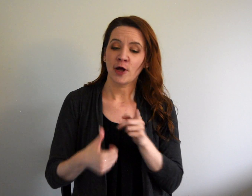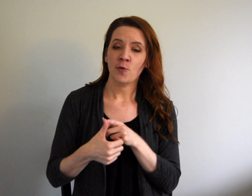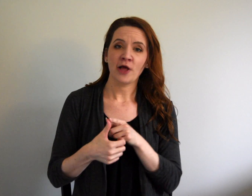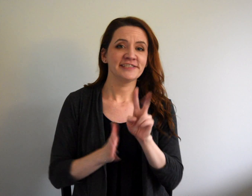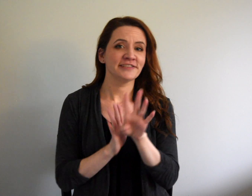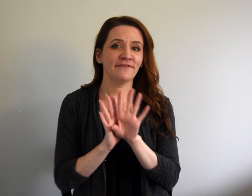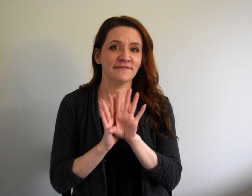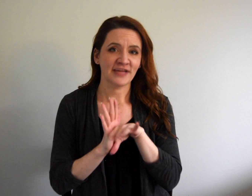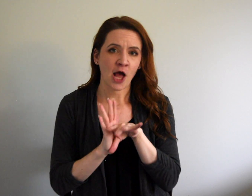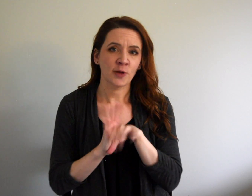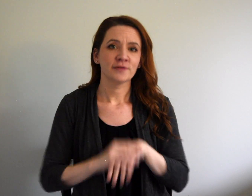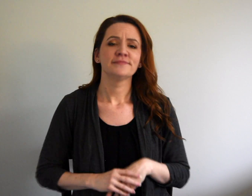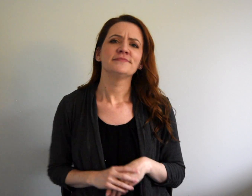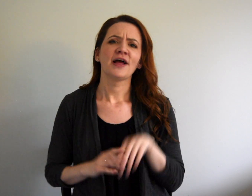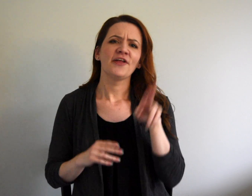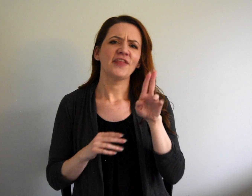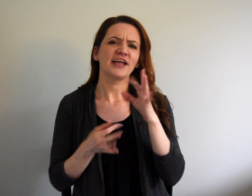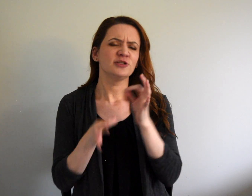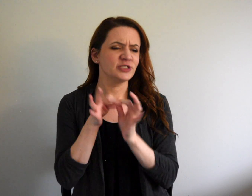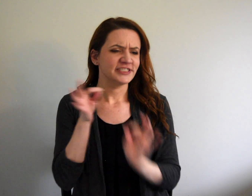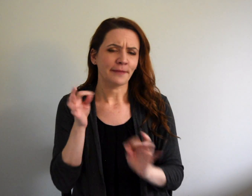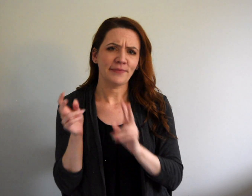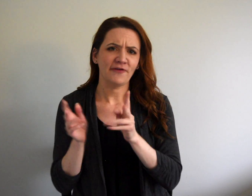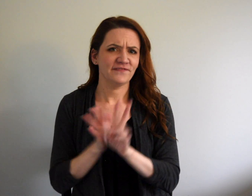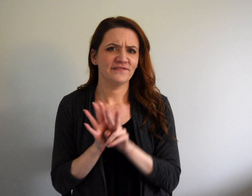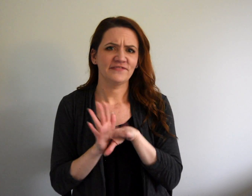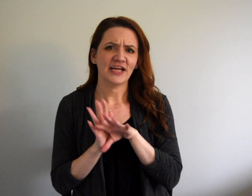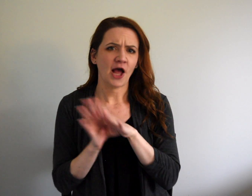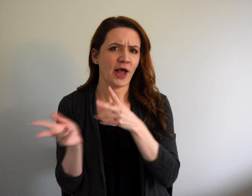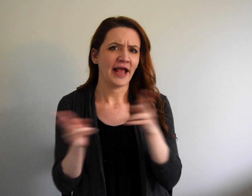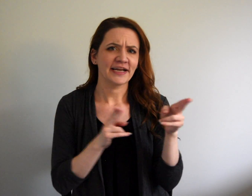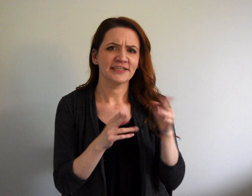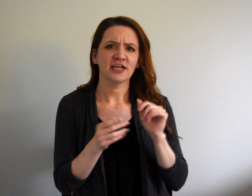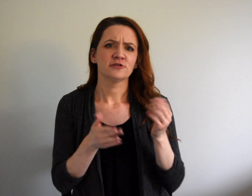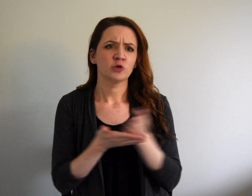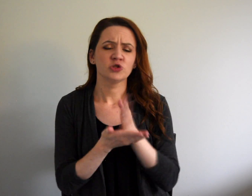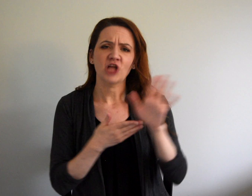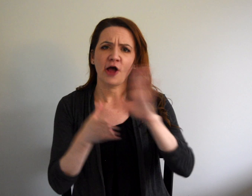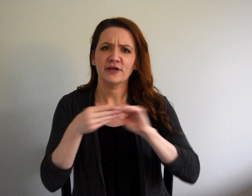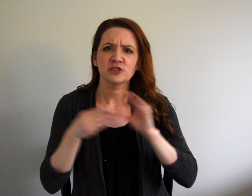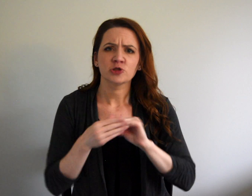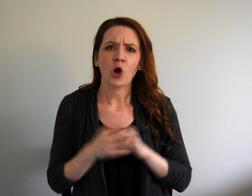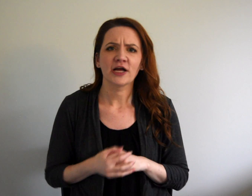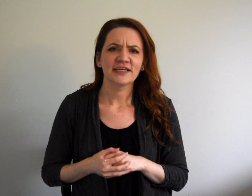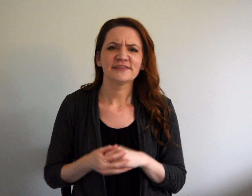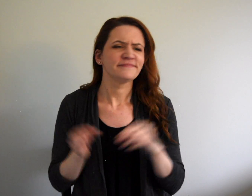first is videos. They use simple video editing to share their stories. They're